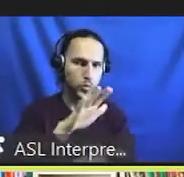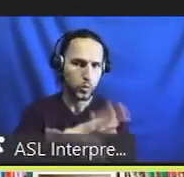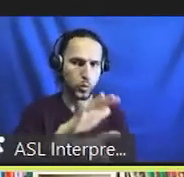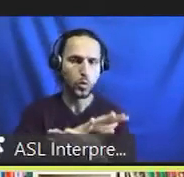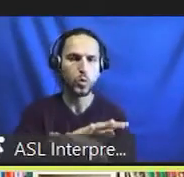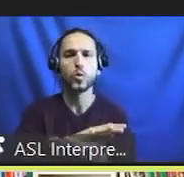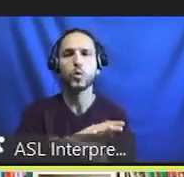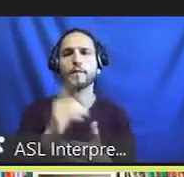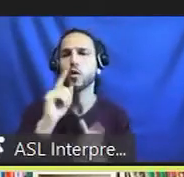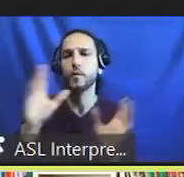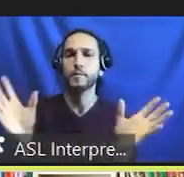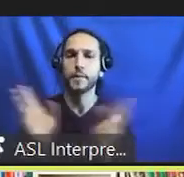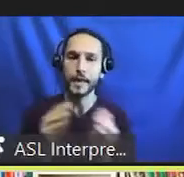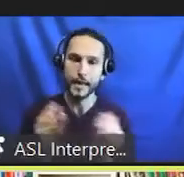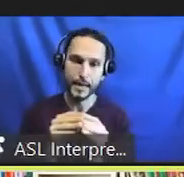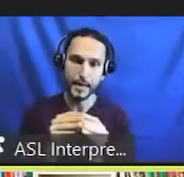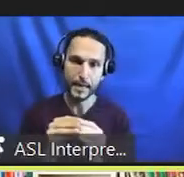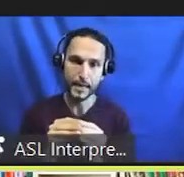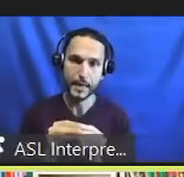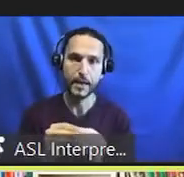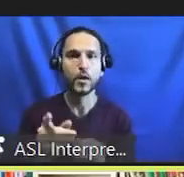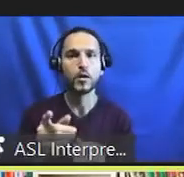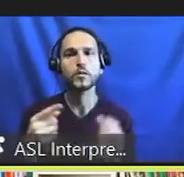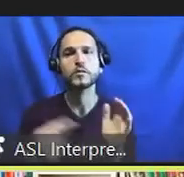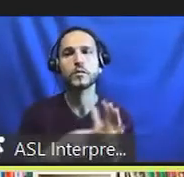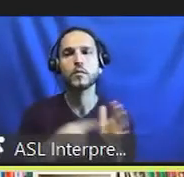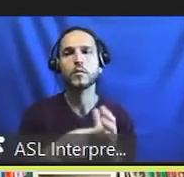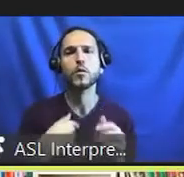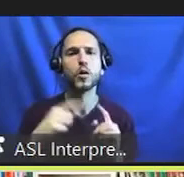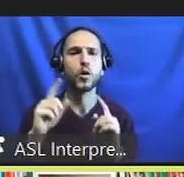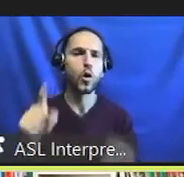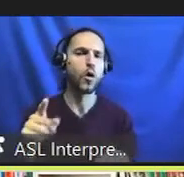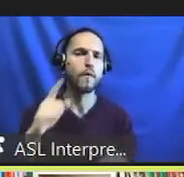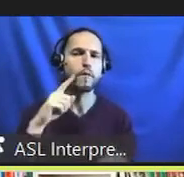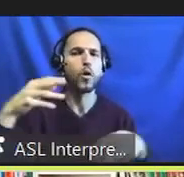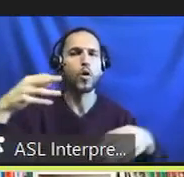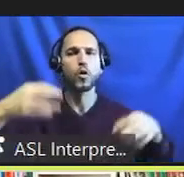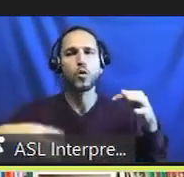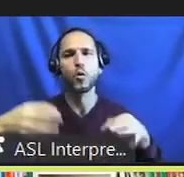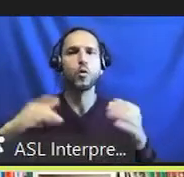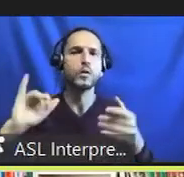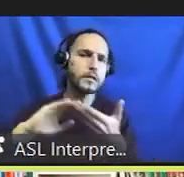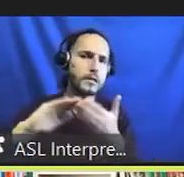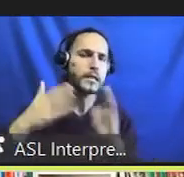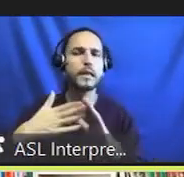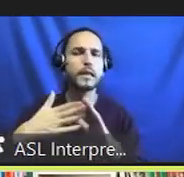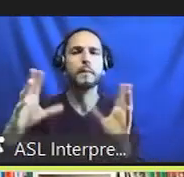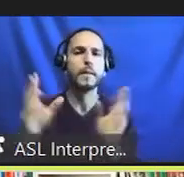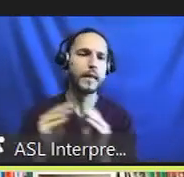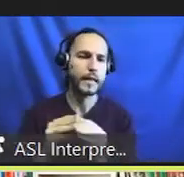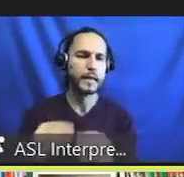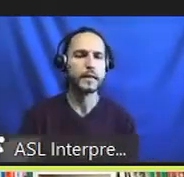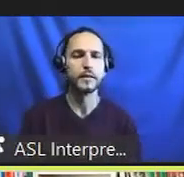For example, we do this for municipal meetings and other types of appointments in business settings.